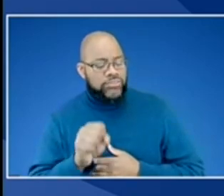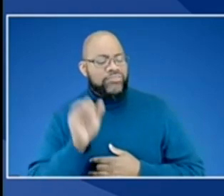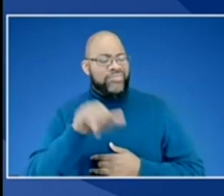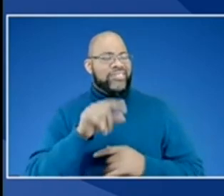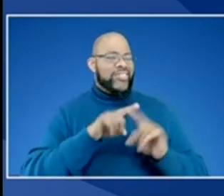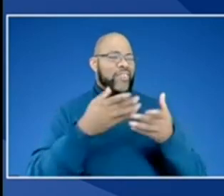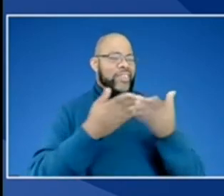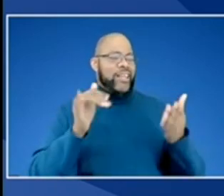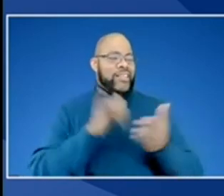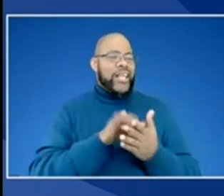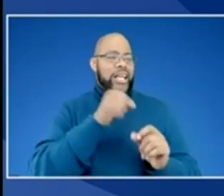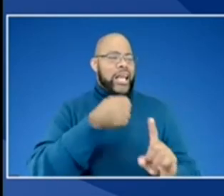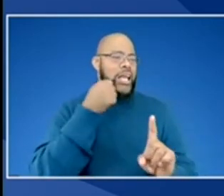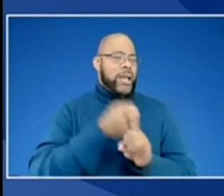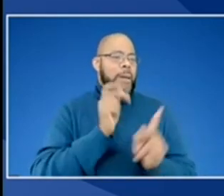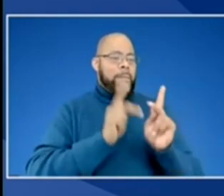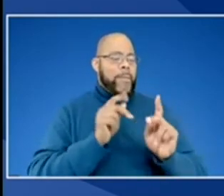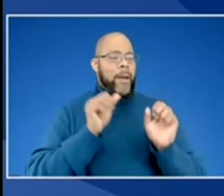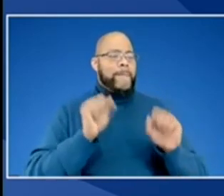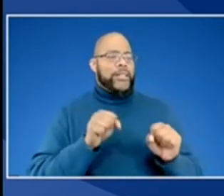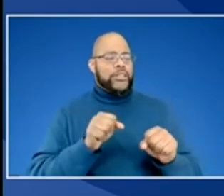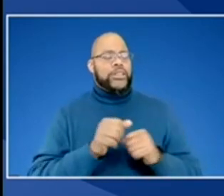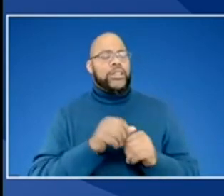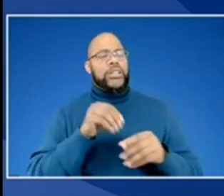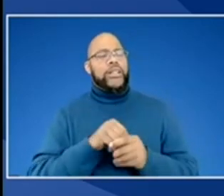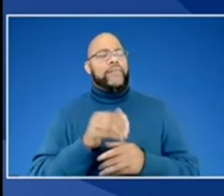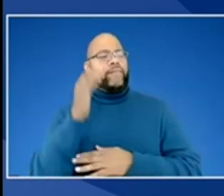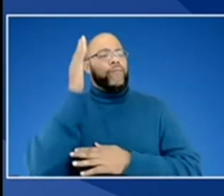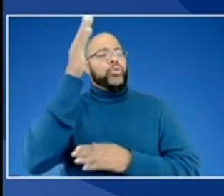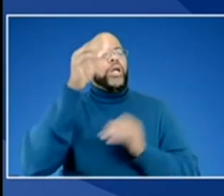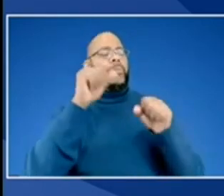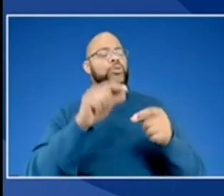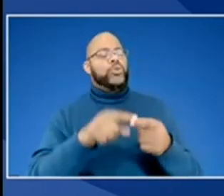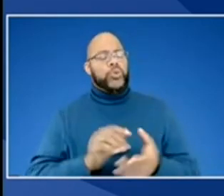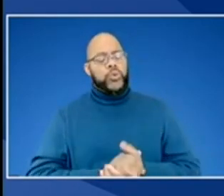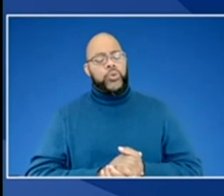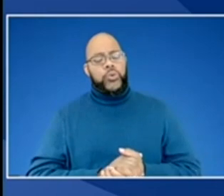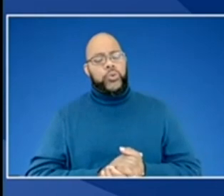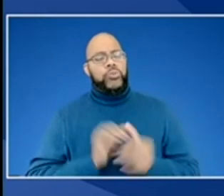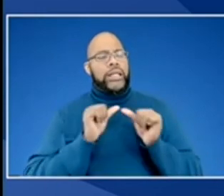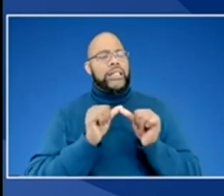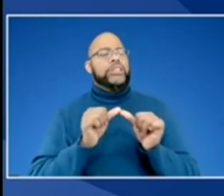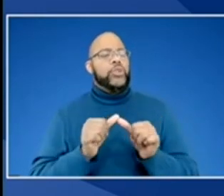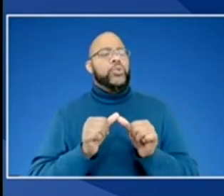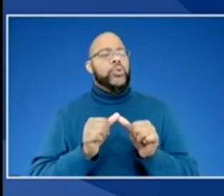impact people's ability in the future to be able to continue to repay.